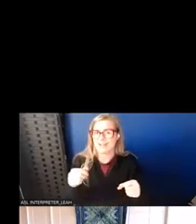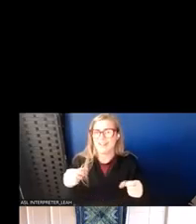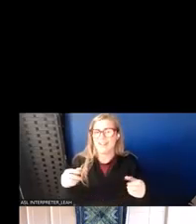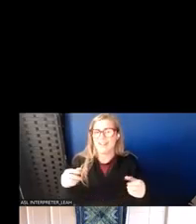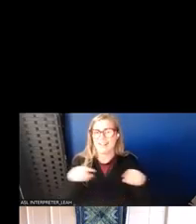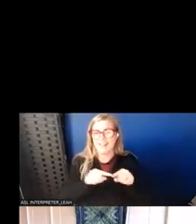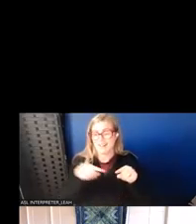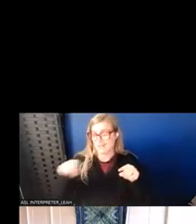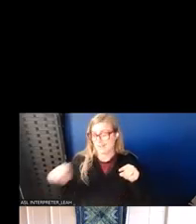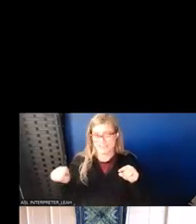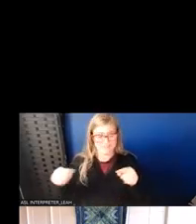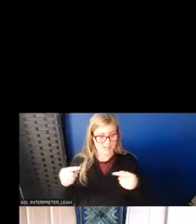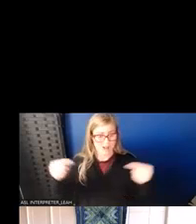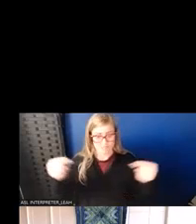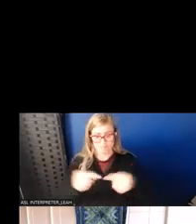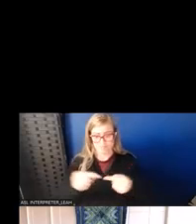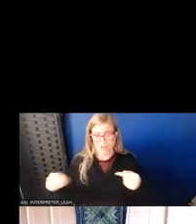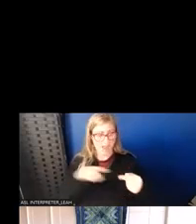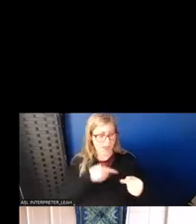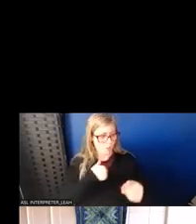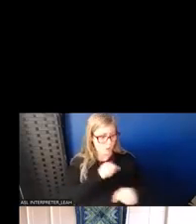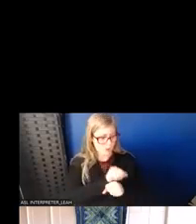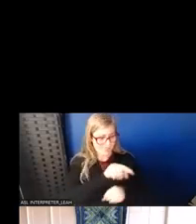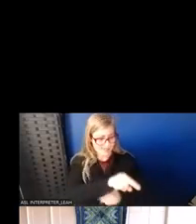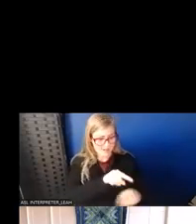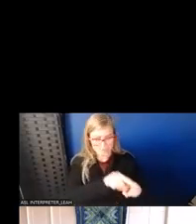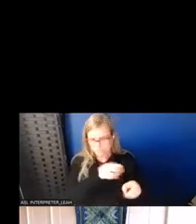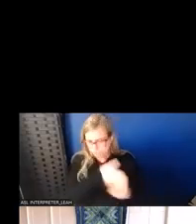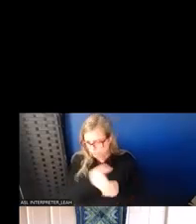As we look at the patterns of science, what has really been changing?